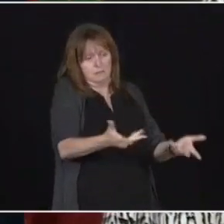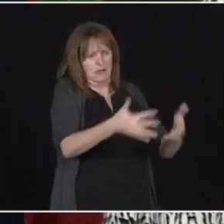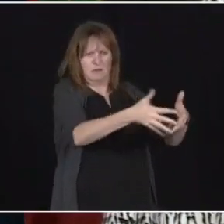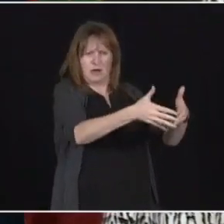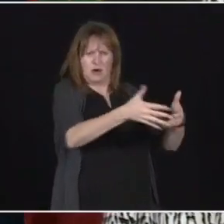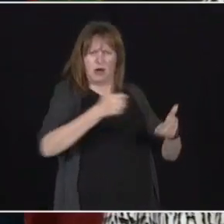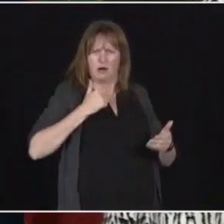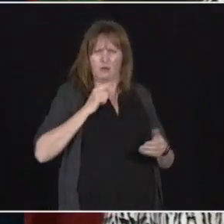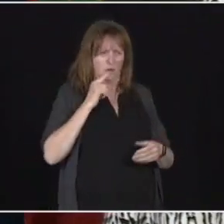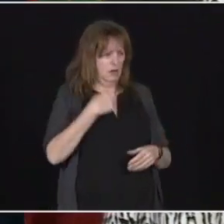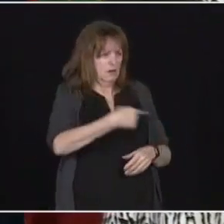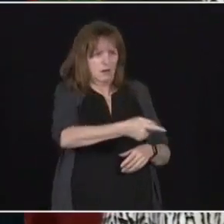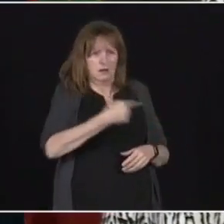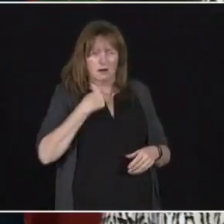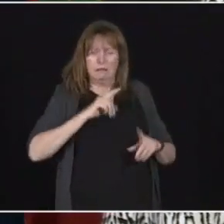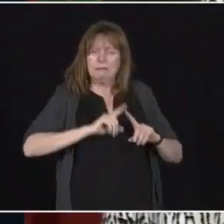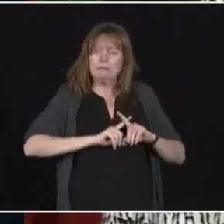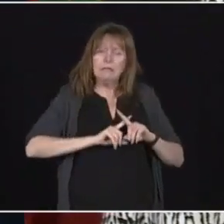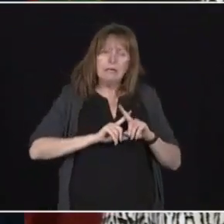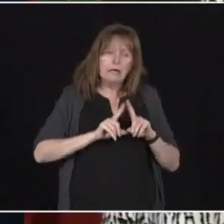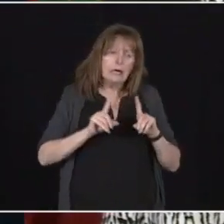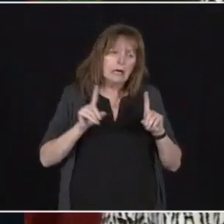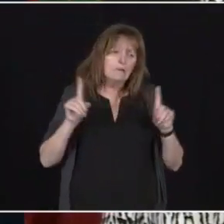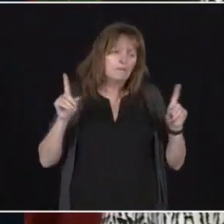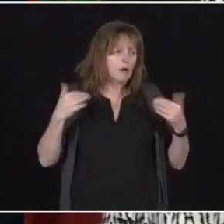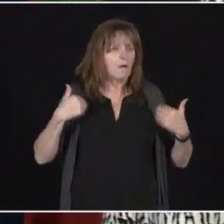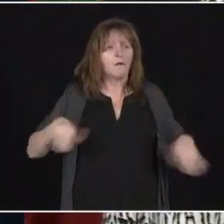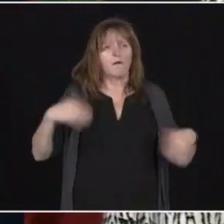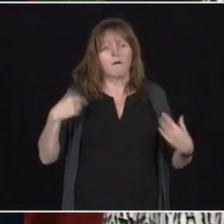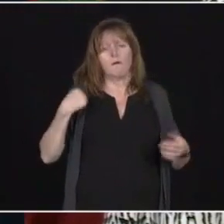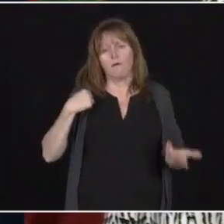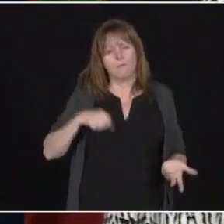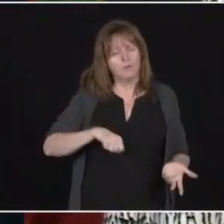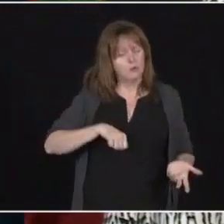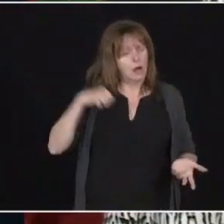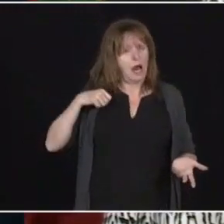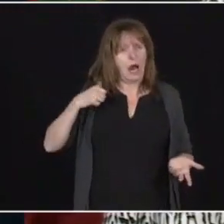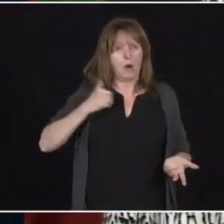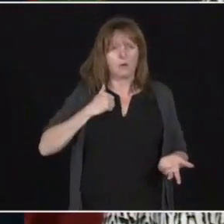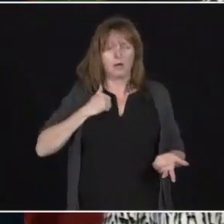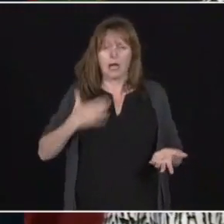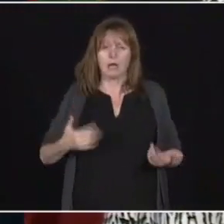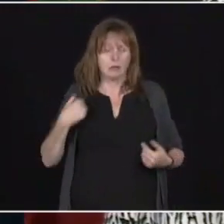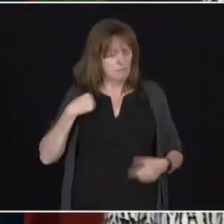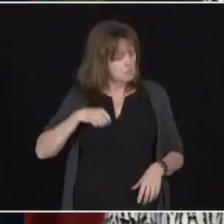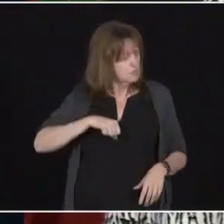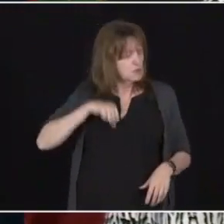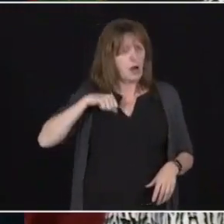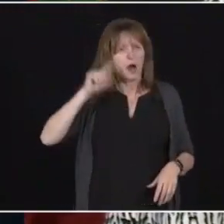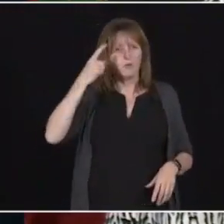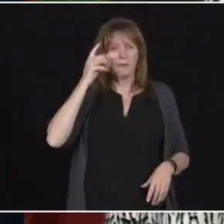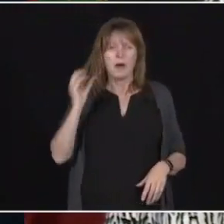to fix their issues, but it is like night and day compared to Canada and the United States. I am proud to be Canadian.